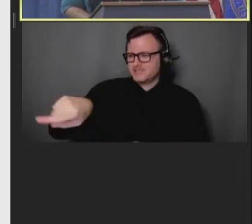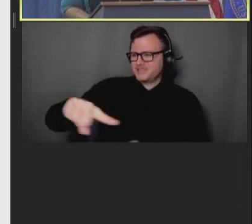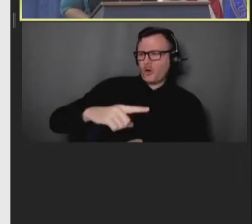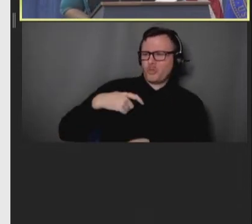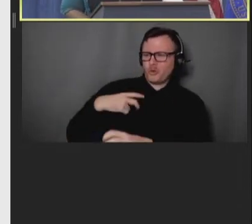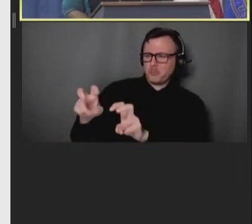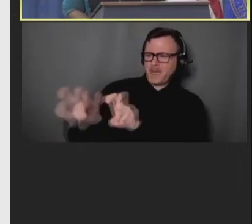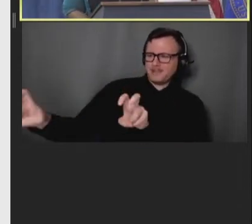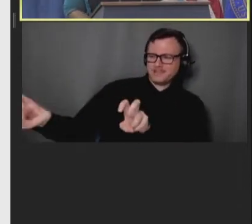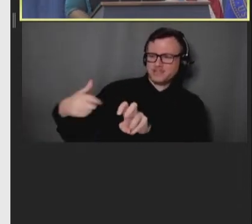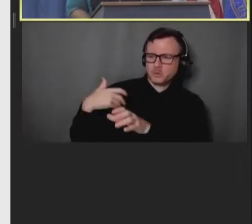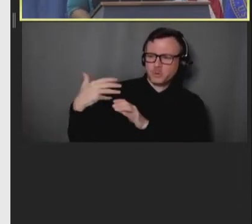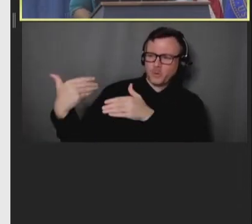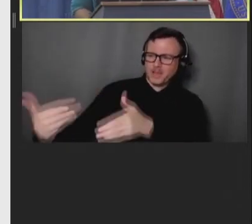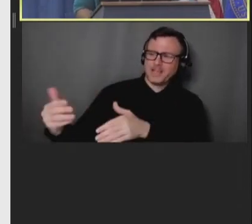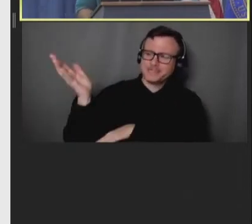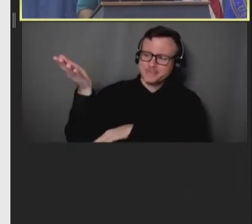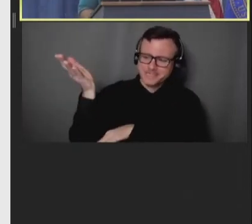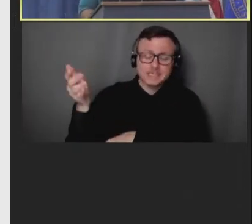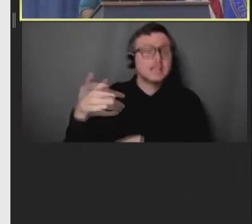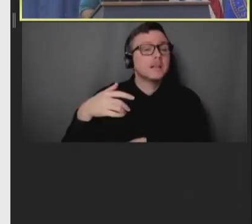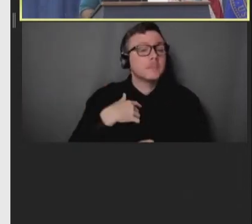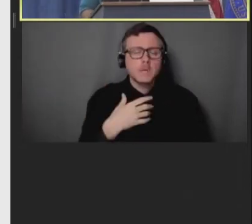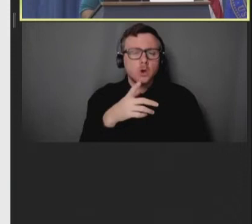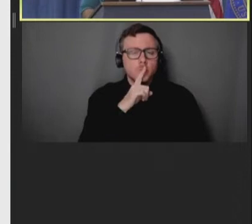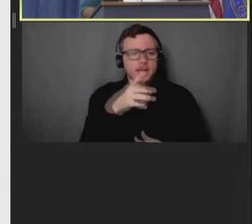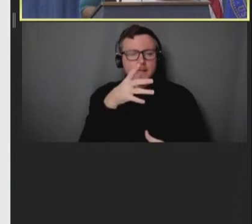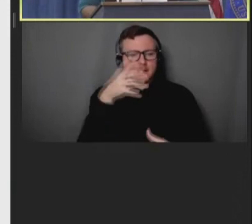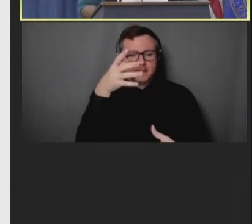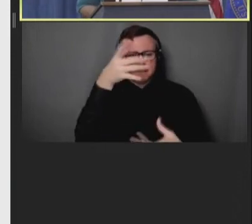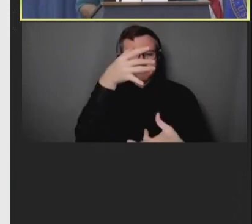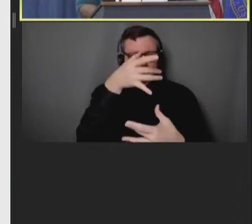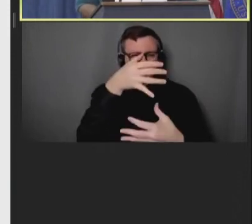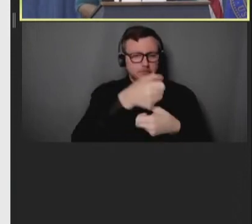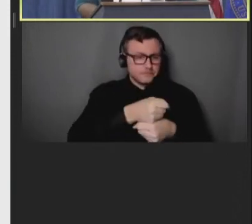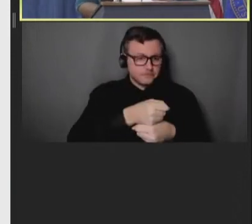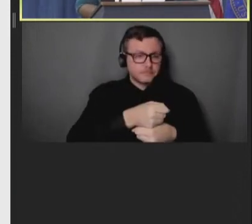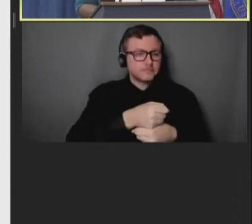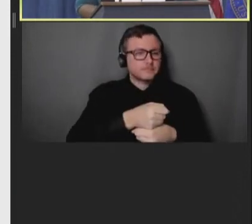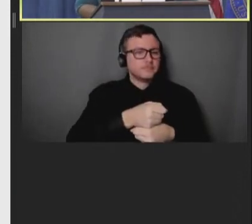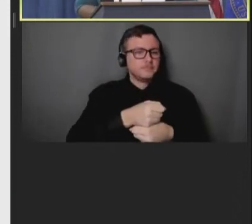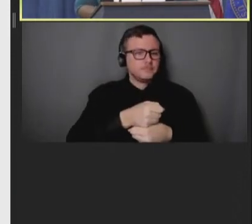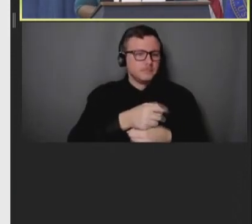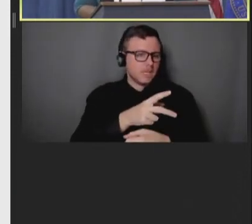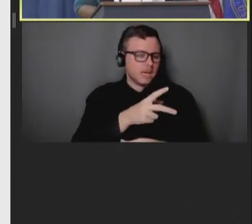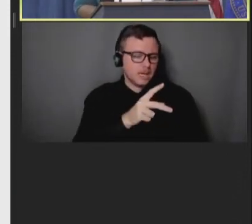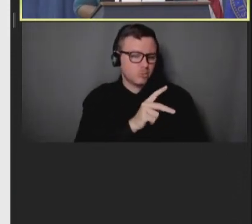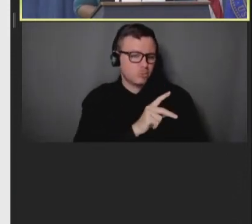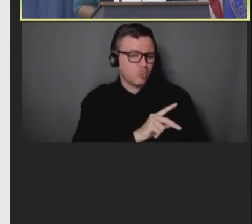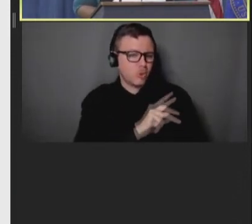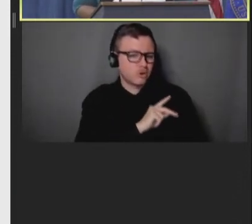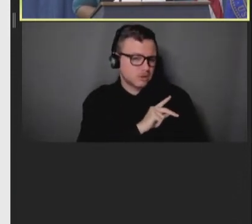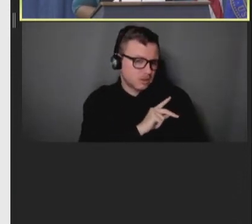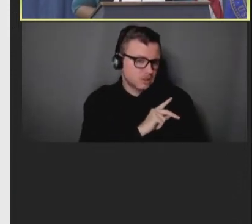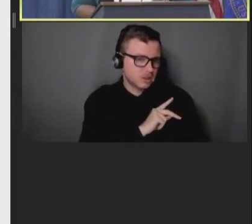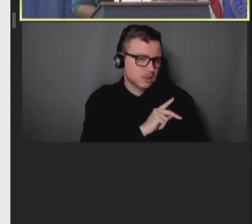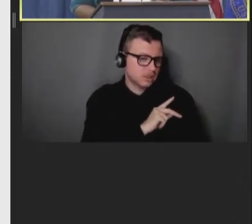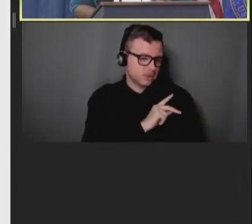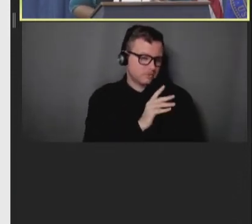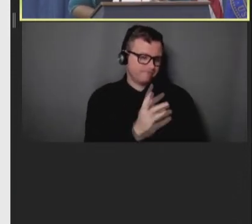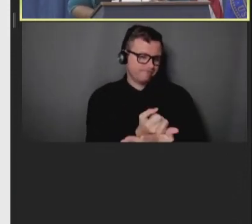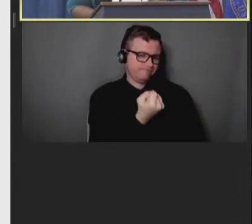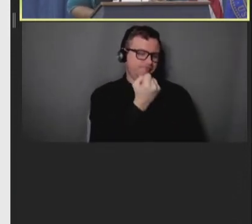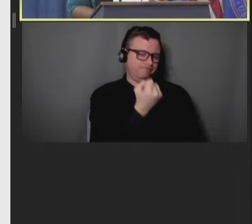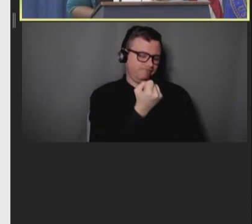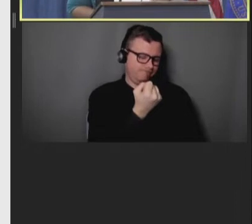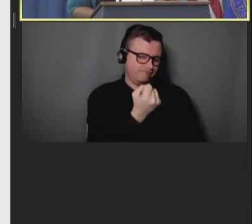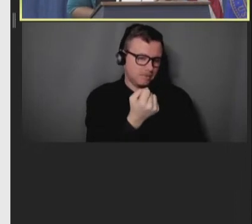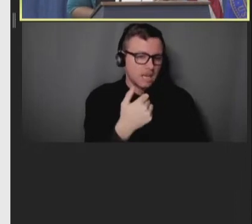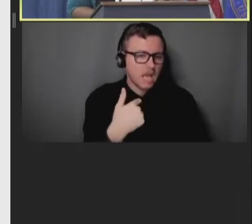speak. But in long story short, if I can take a personal point of privilege, being from a rural